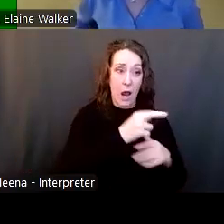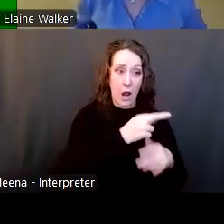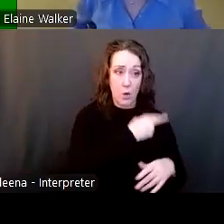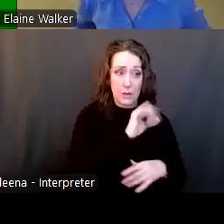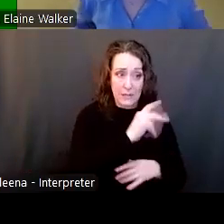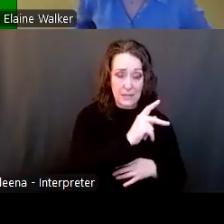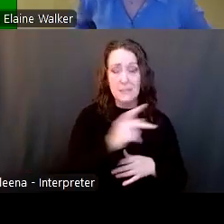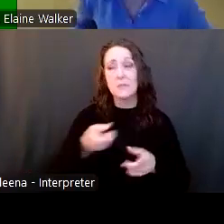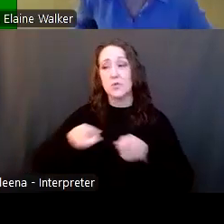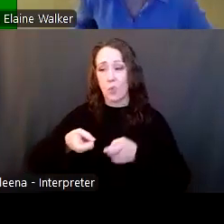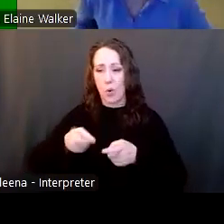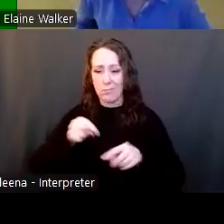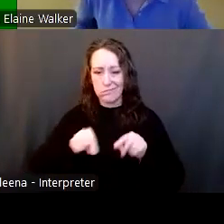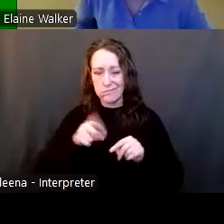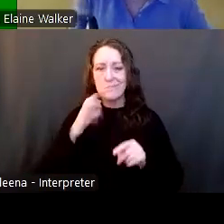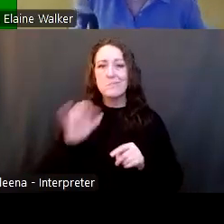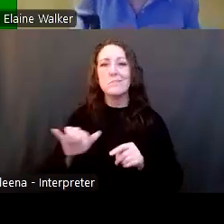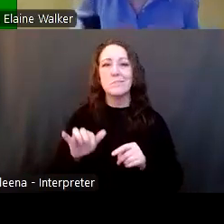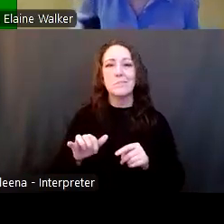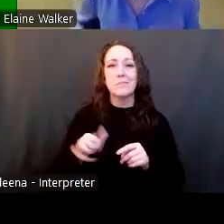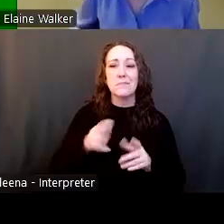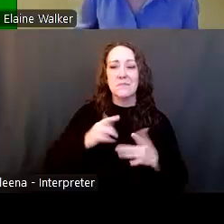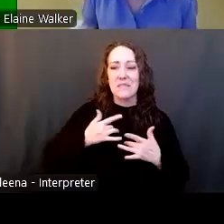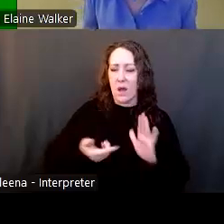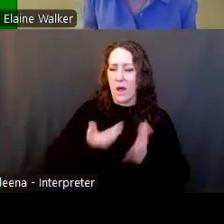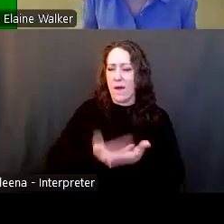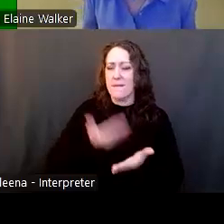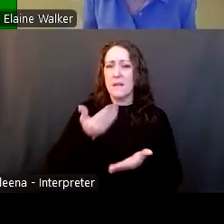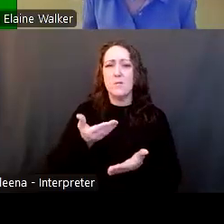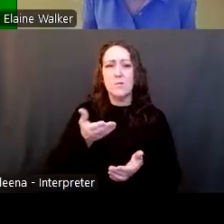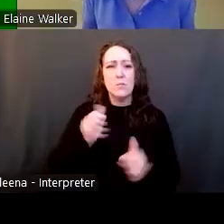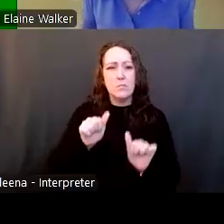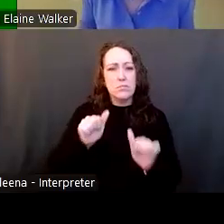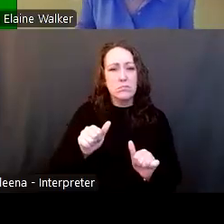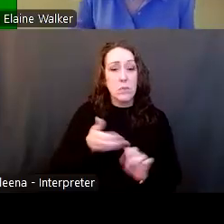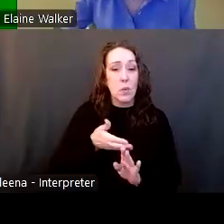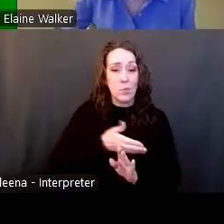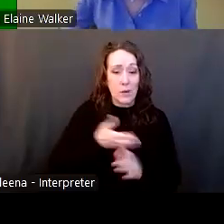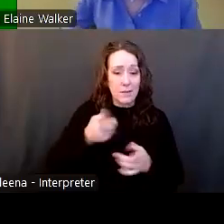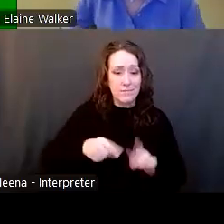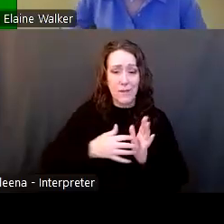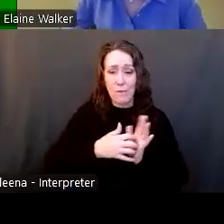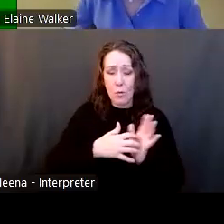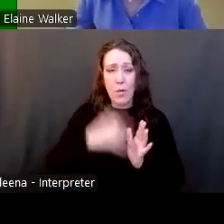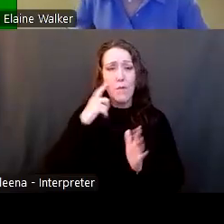evidence that there might be a predisposition or a vulnerability to stress that we were detecting at